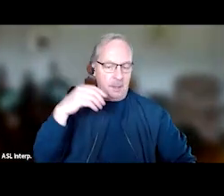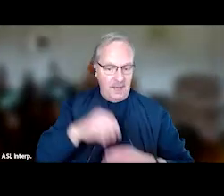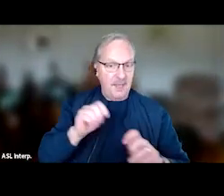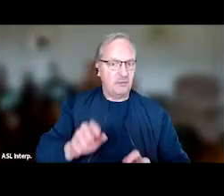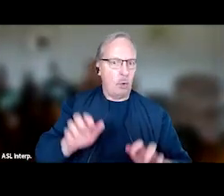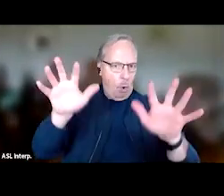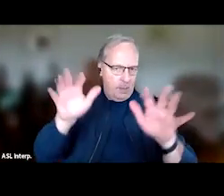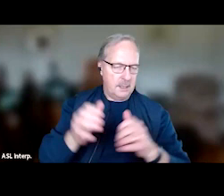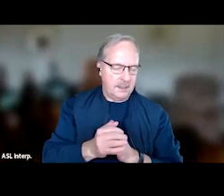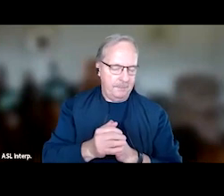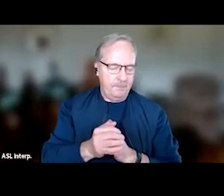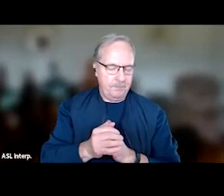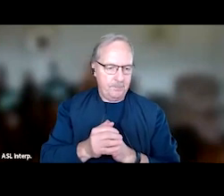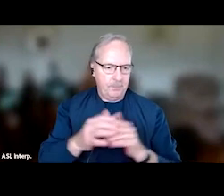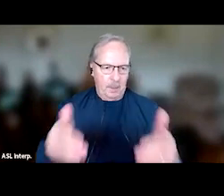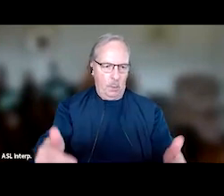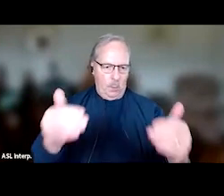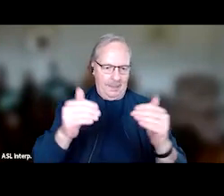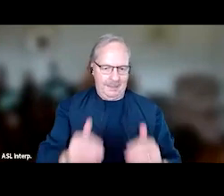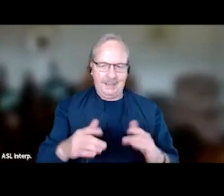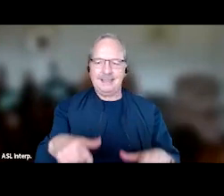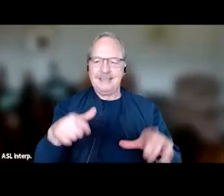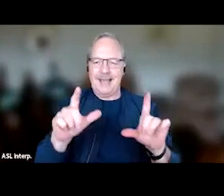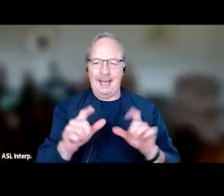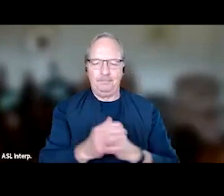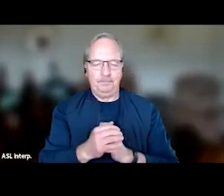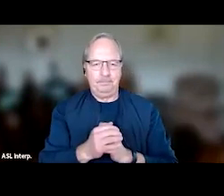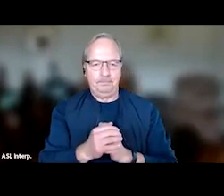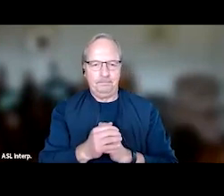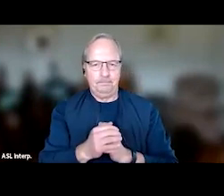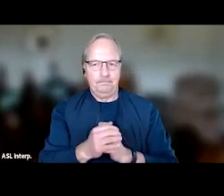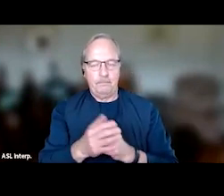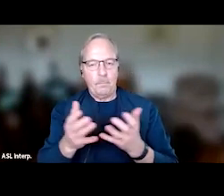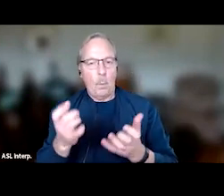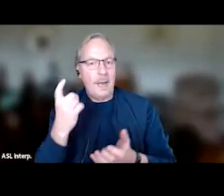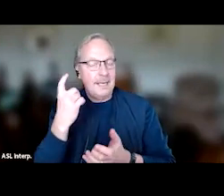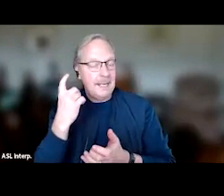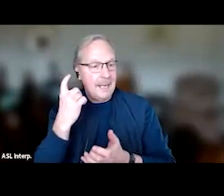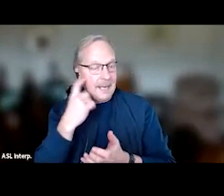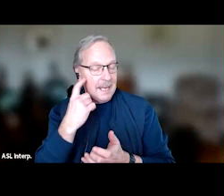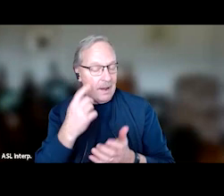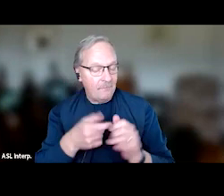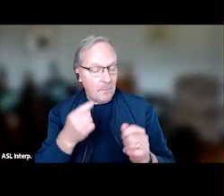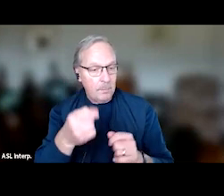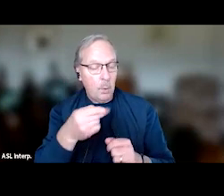we can go to the next slide and we want to hear from you in a poll question about: